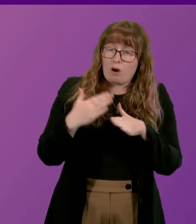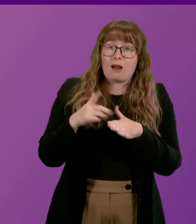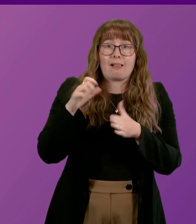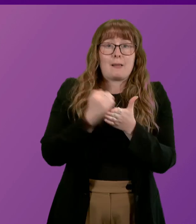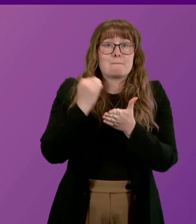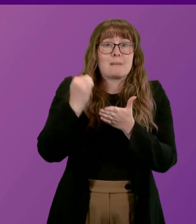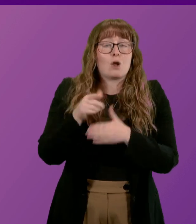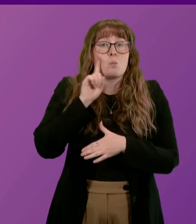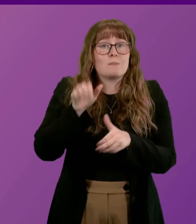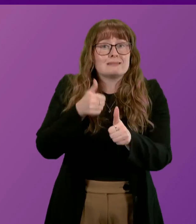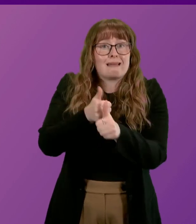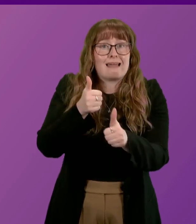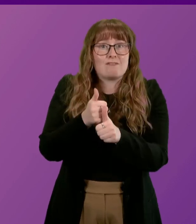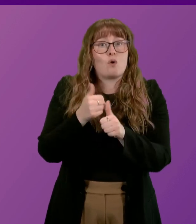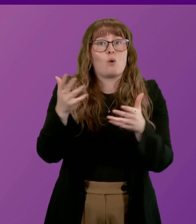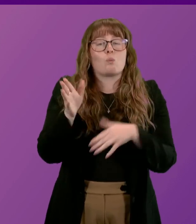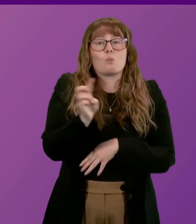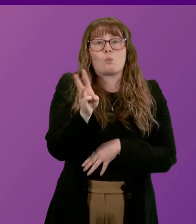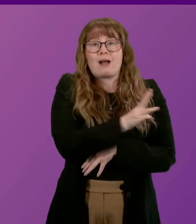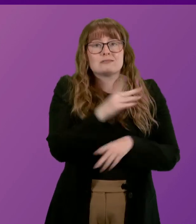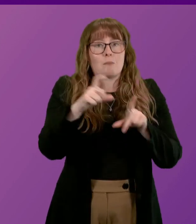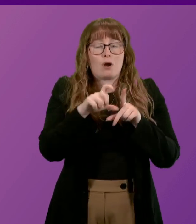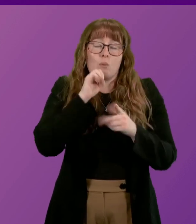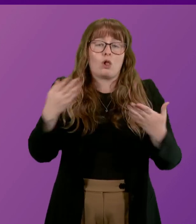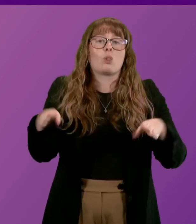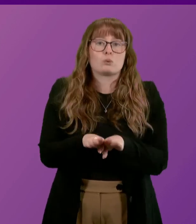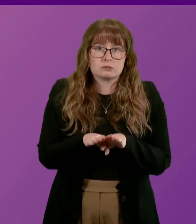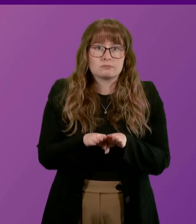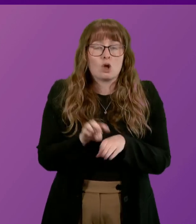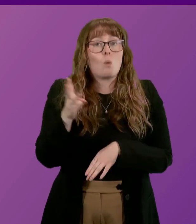in West Dunbartonshire, which is in my region, will be shutting down. West Dunbartonshire has